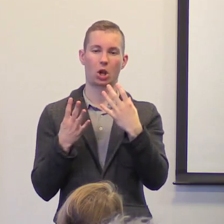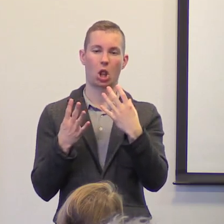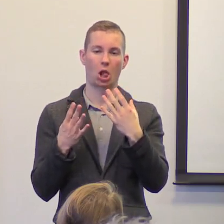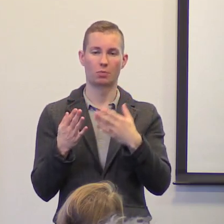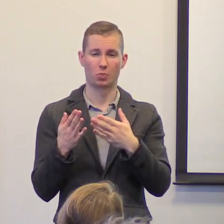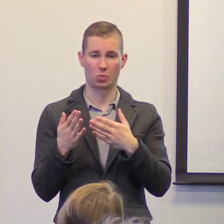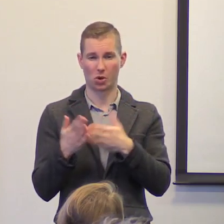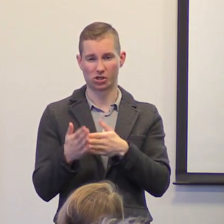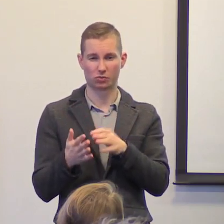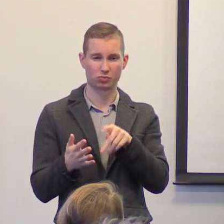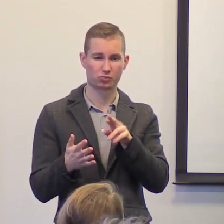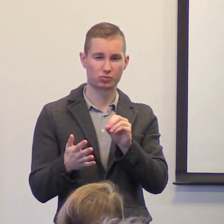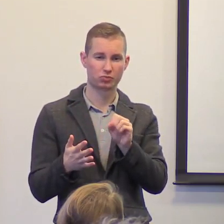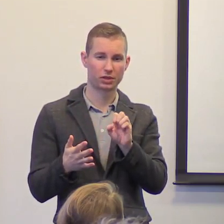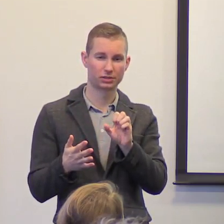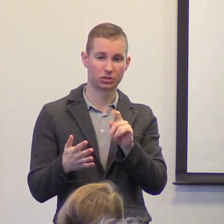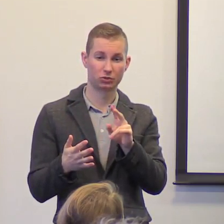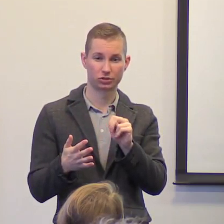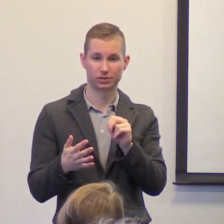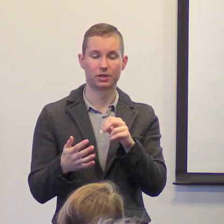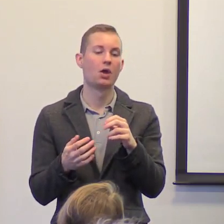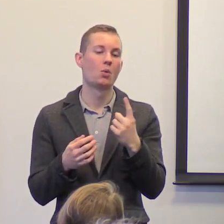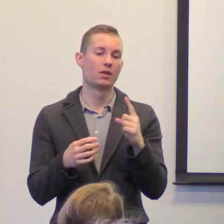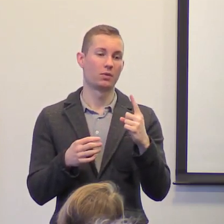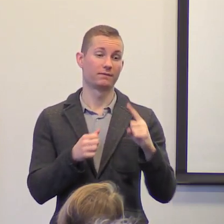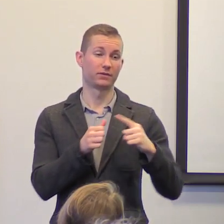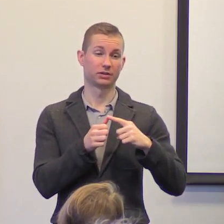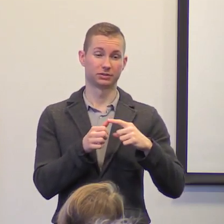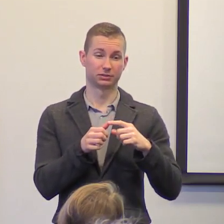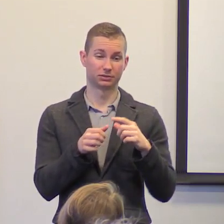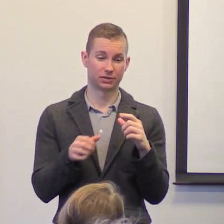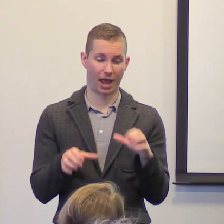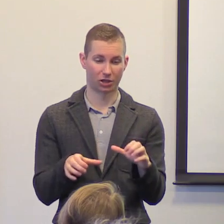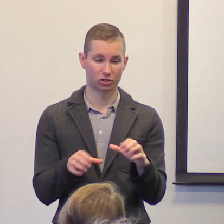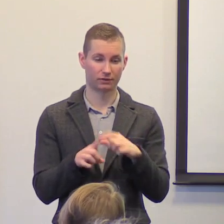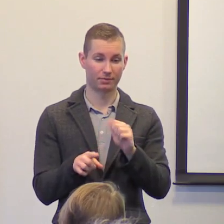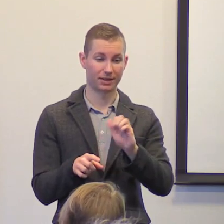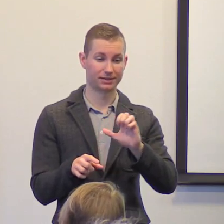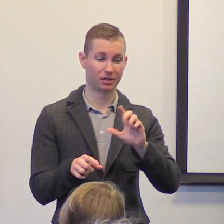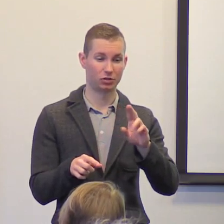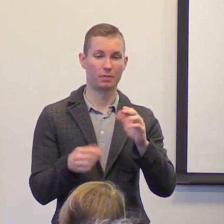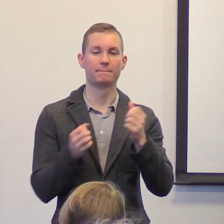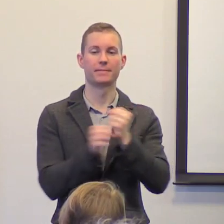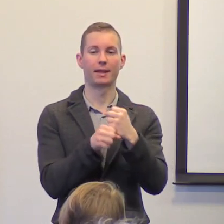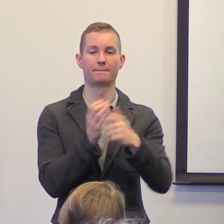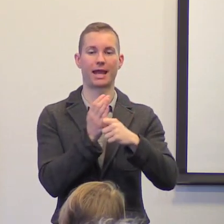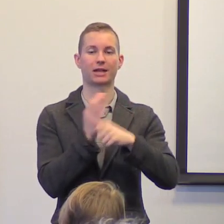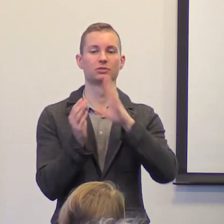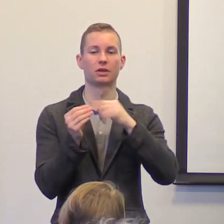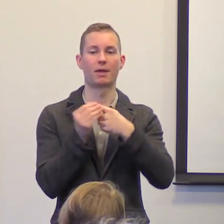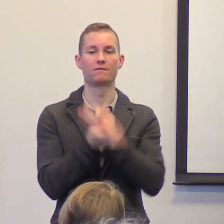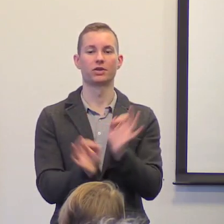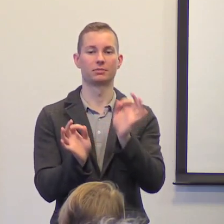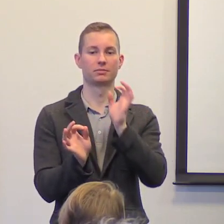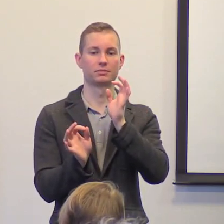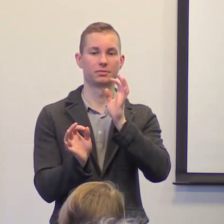one of the first acts of the ACLU in 1921 is a pamphlet reporting on the state of free speech in the United States.